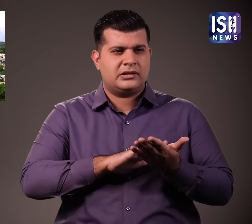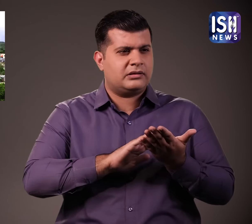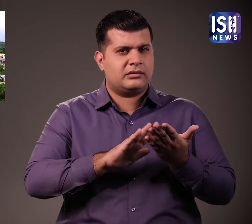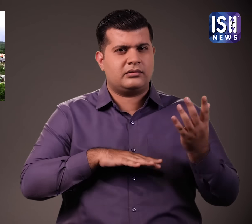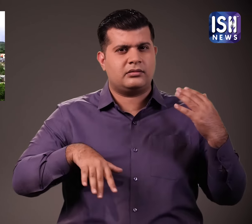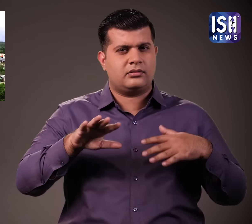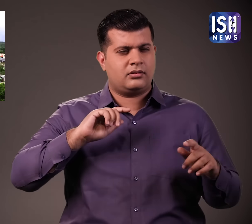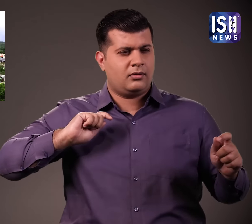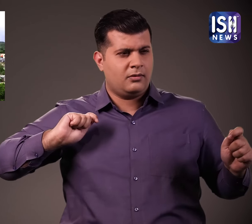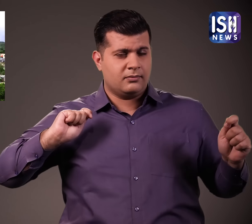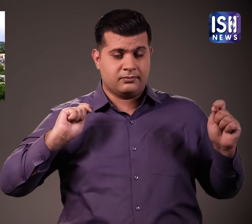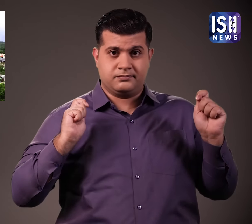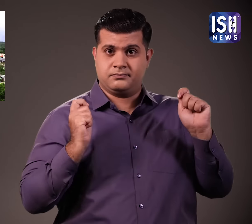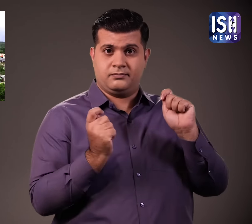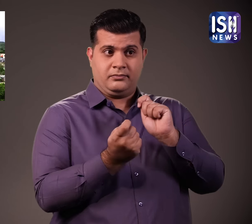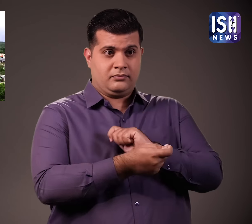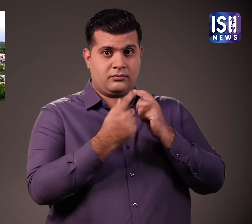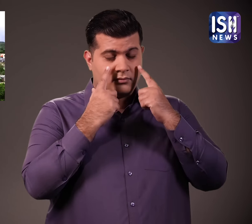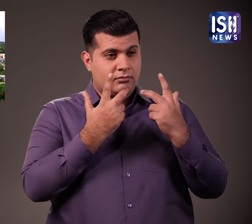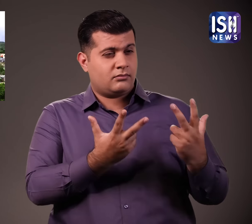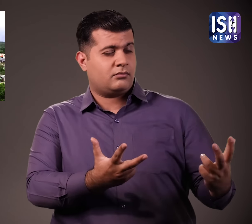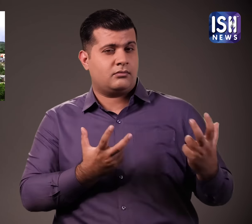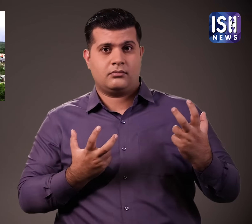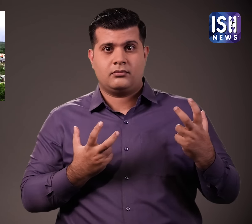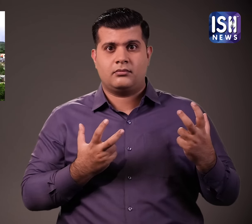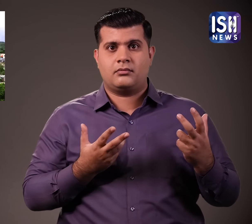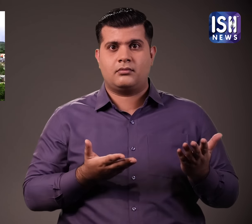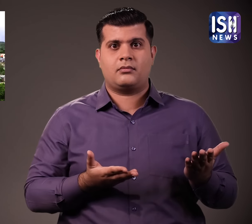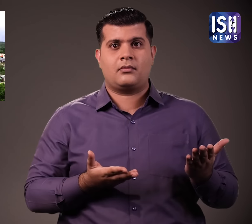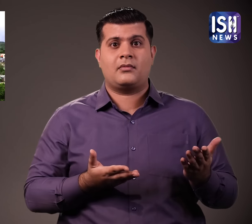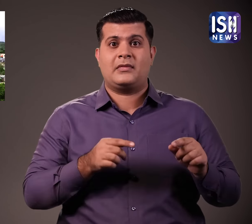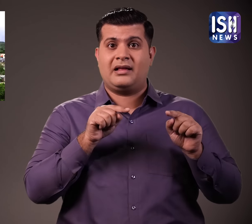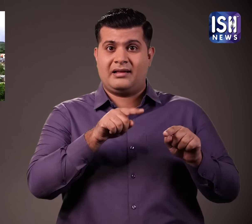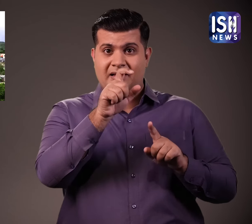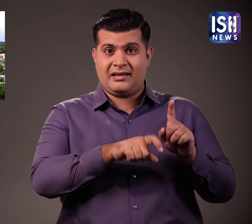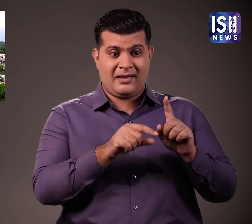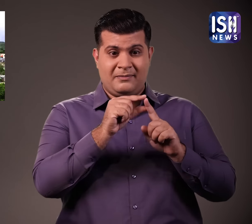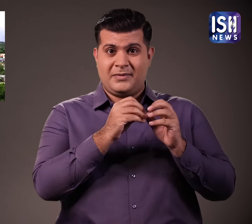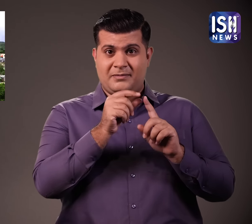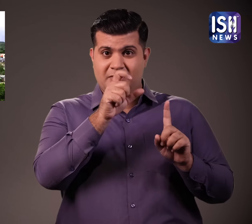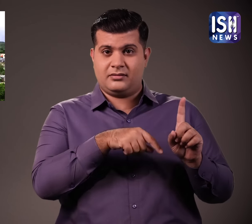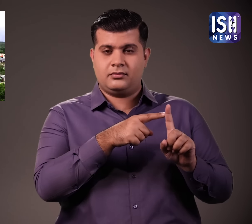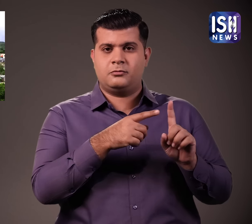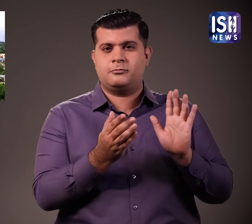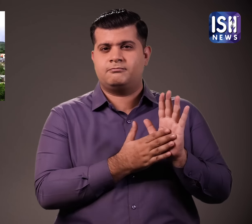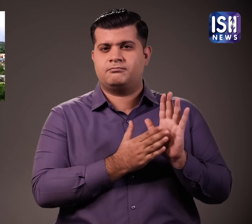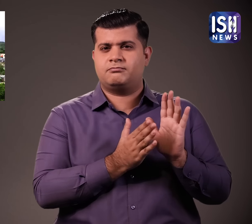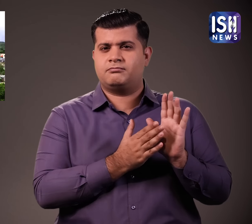All thanks to Pawar for improving the village.